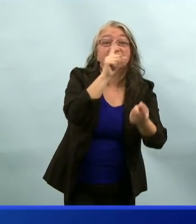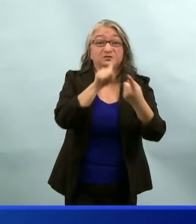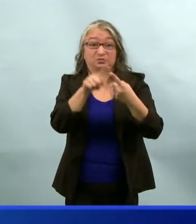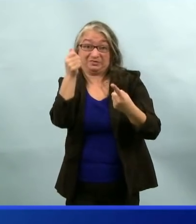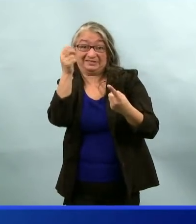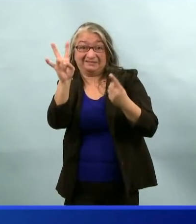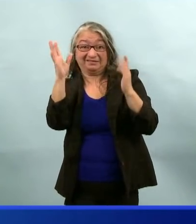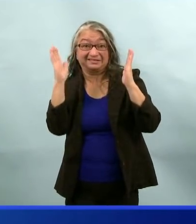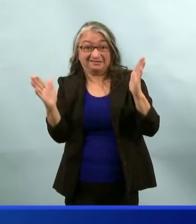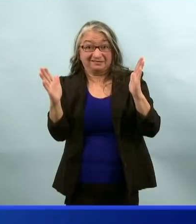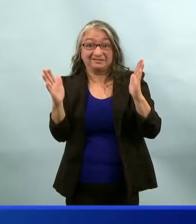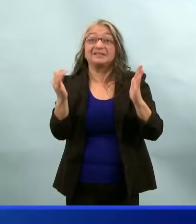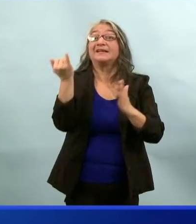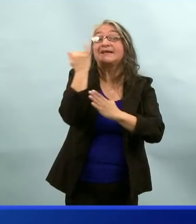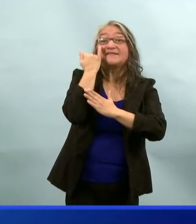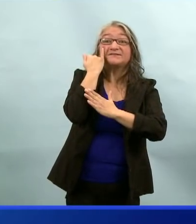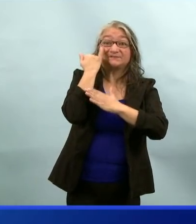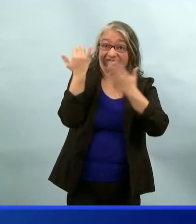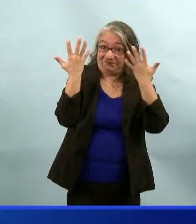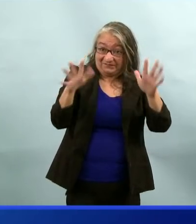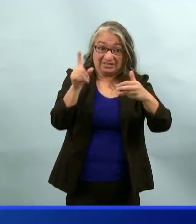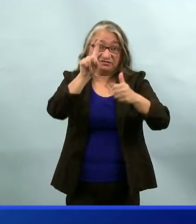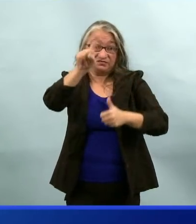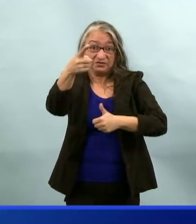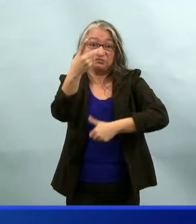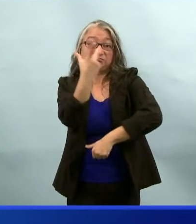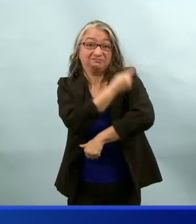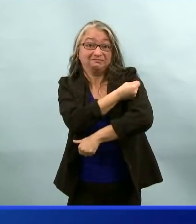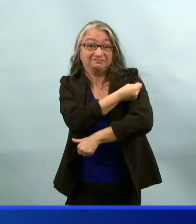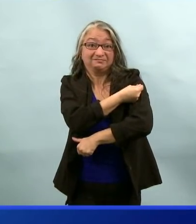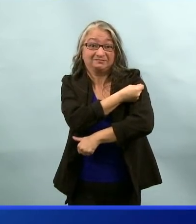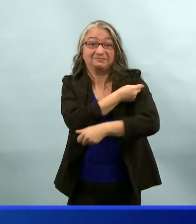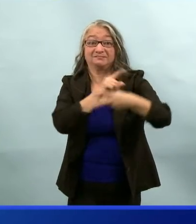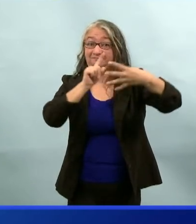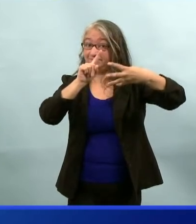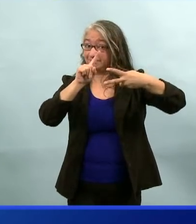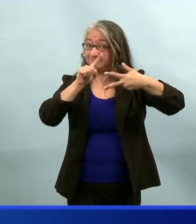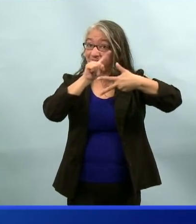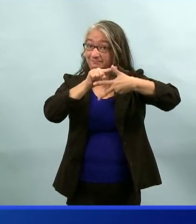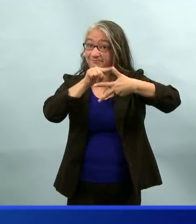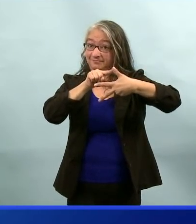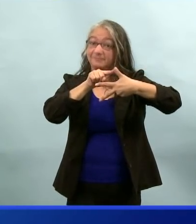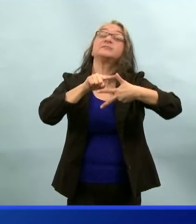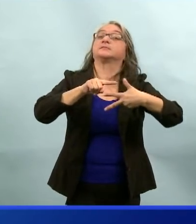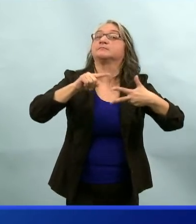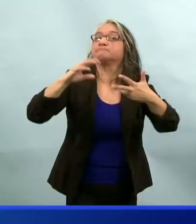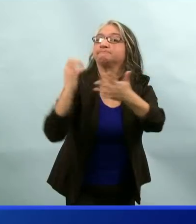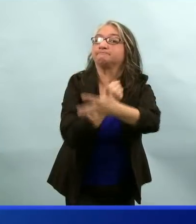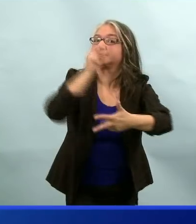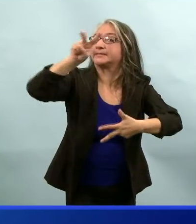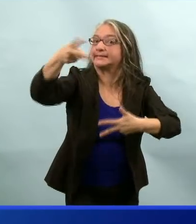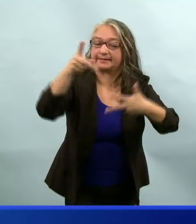it's likely time for them to get their second dose to be fully vaccinated and if you're due for a booster you can go together